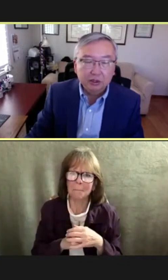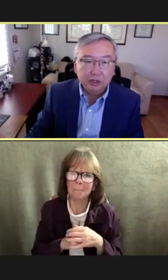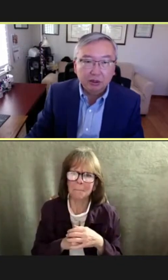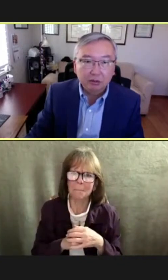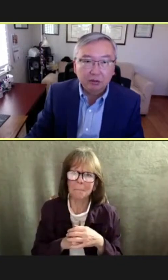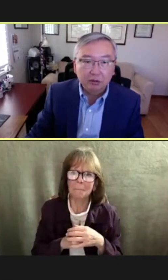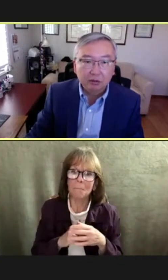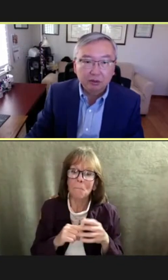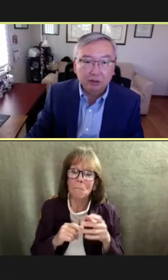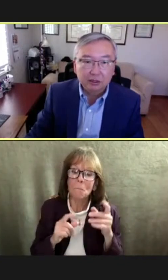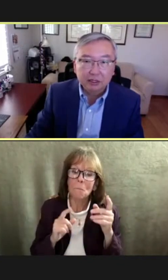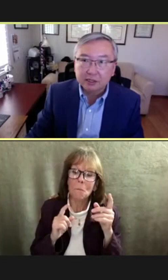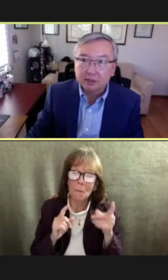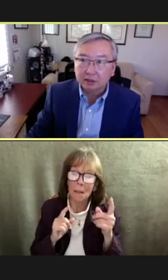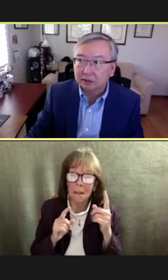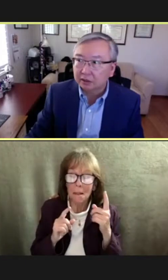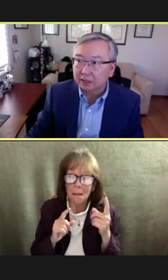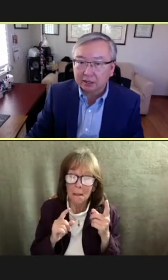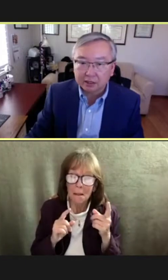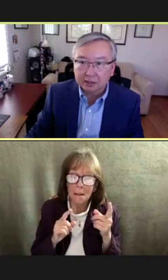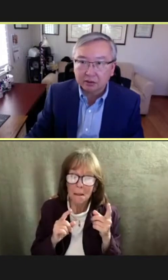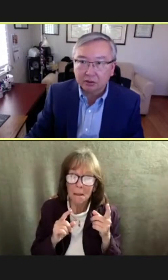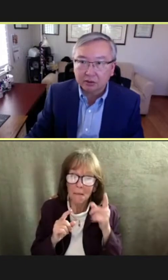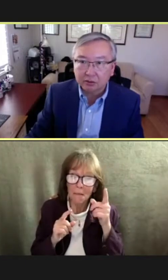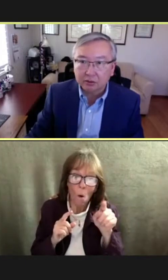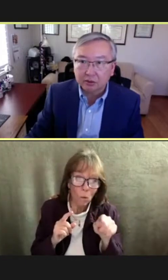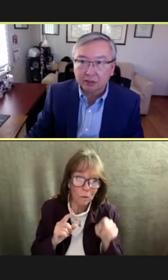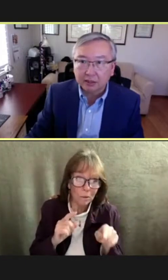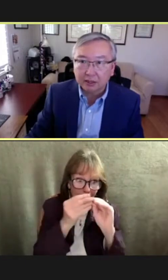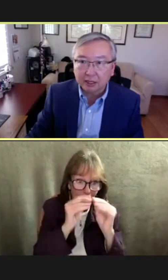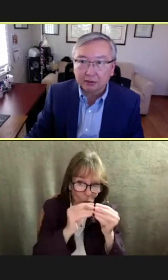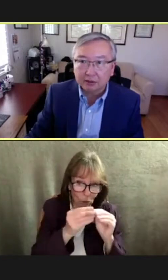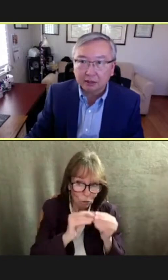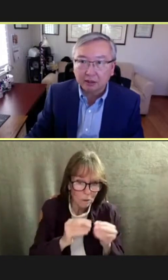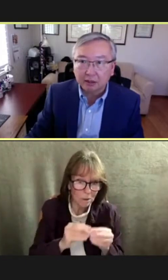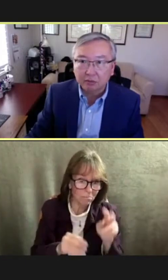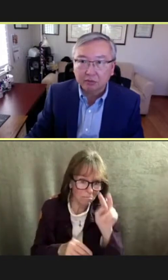So, this leads us to think that there is